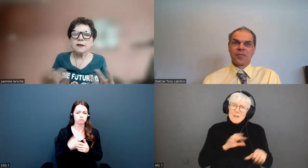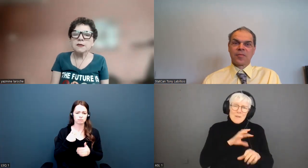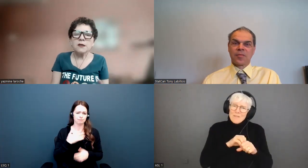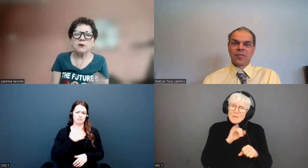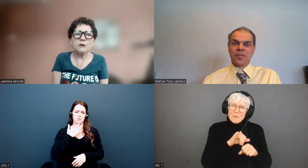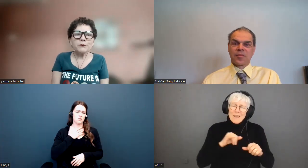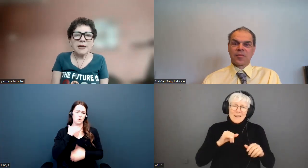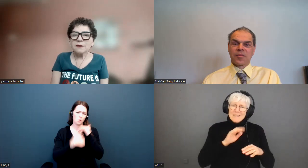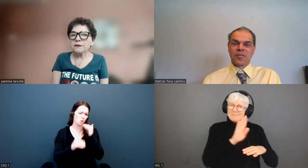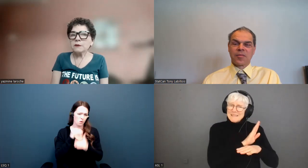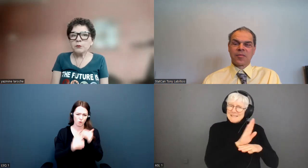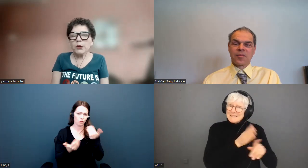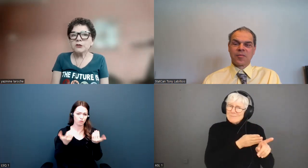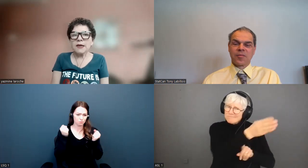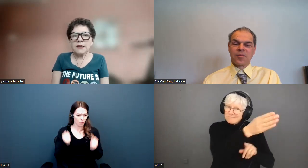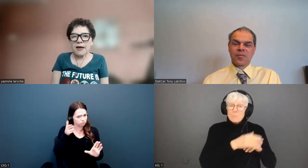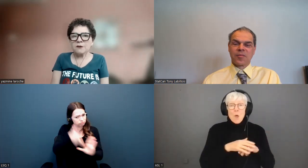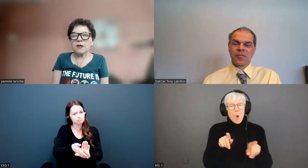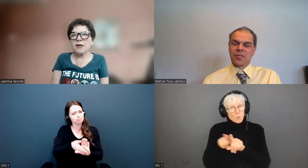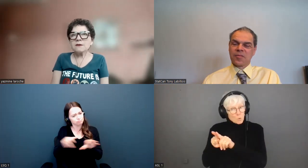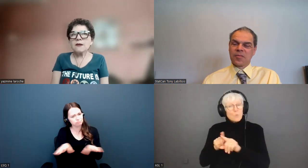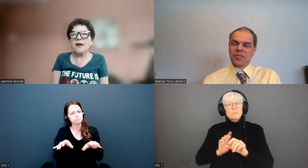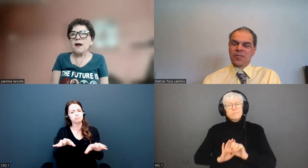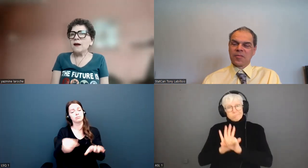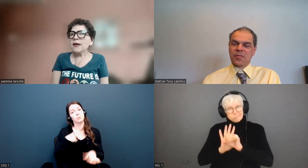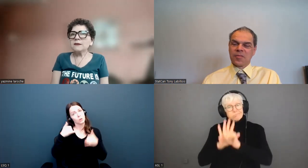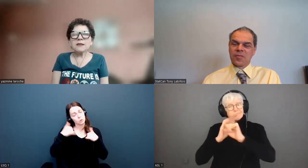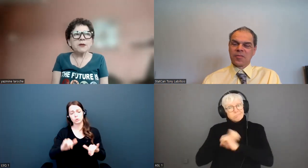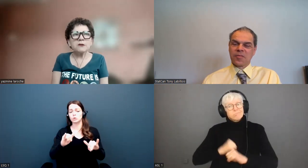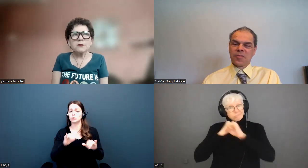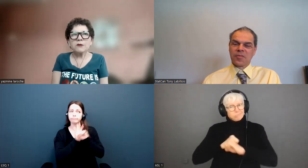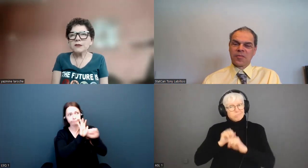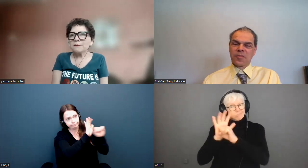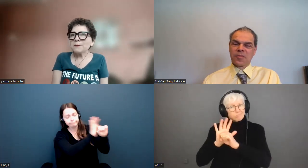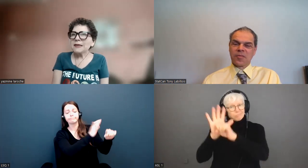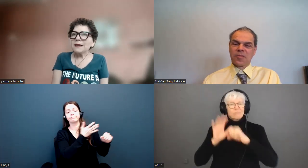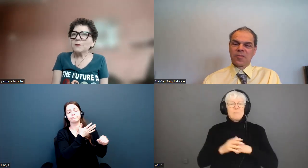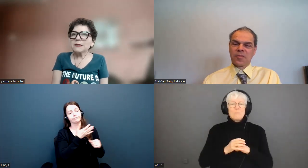I continue to fight and push and Advocate and somebody just reached out to me last week